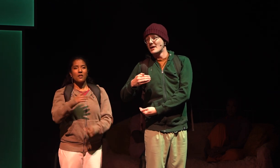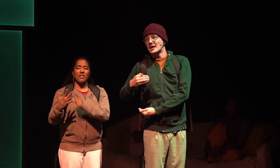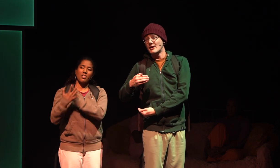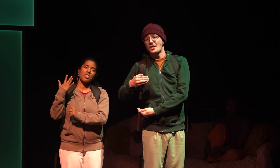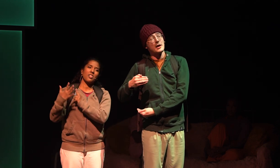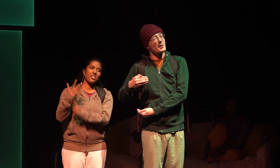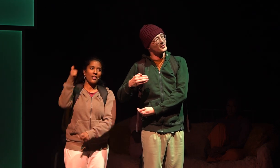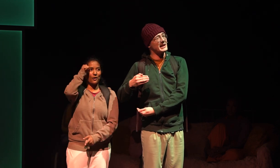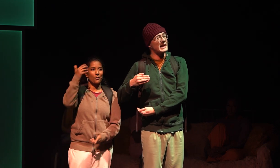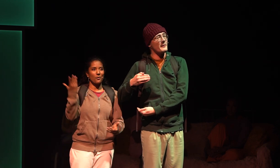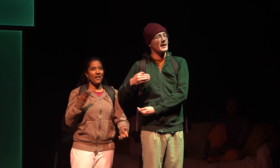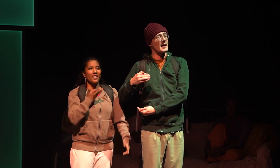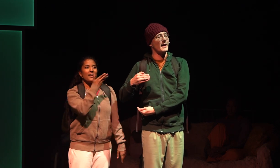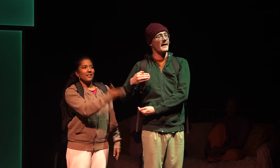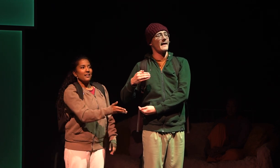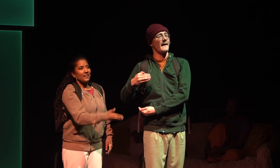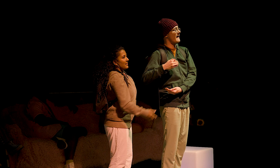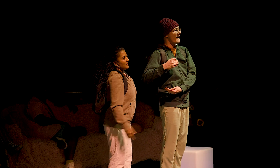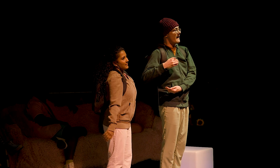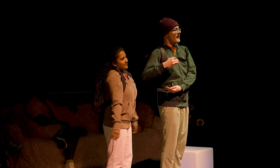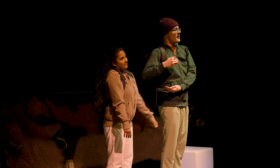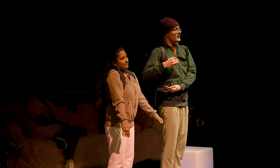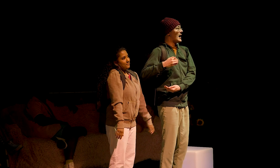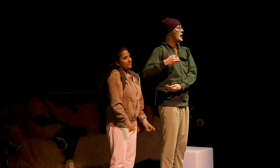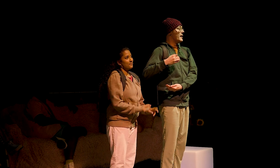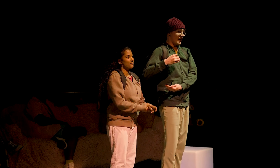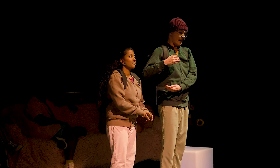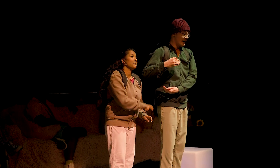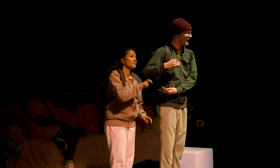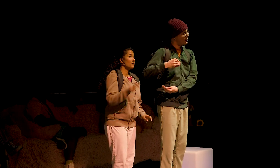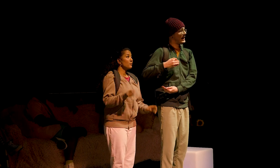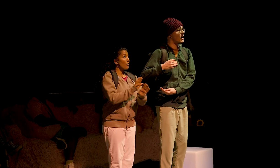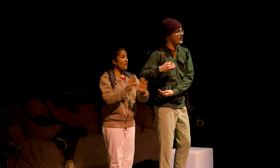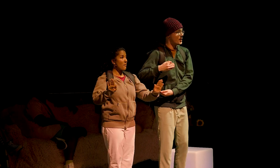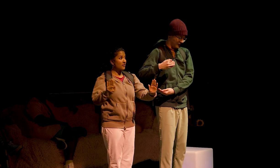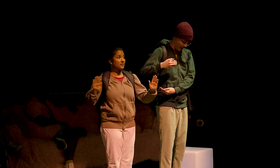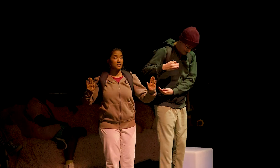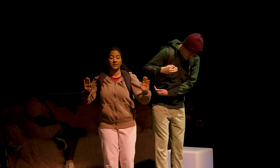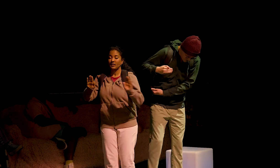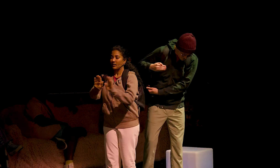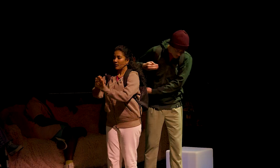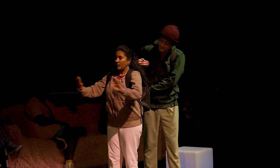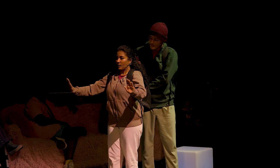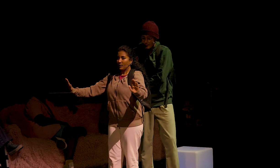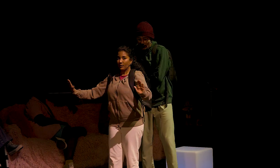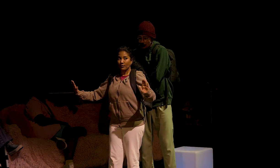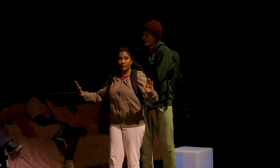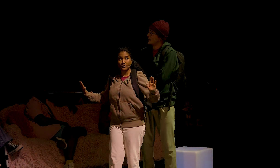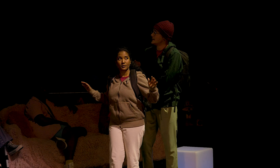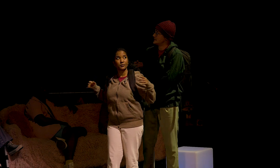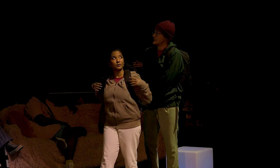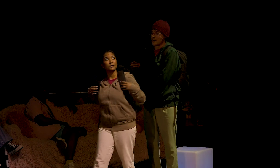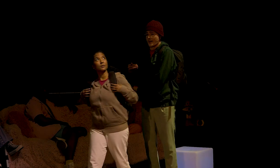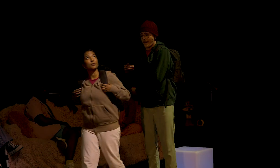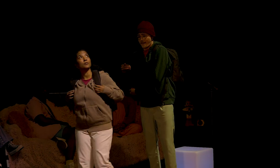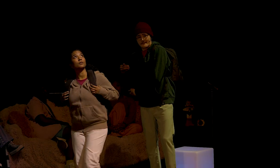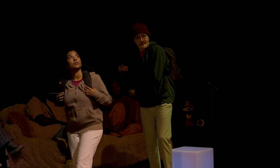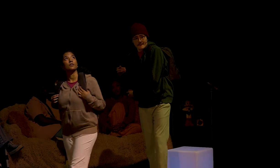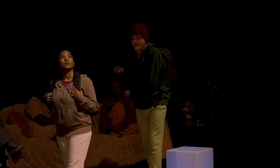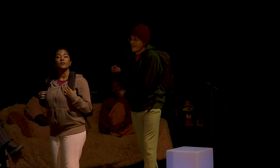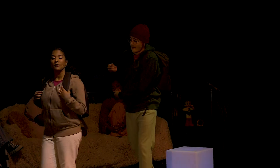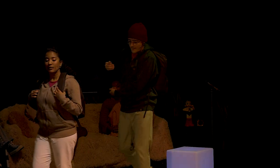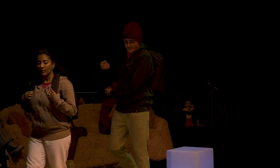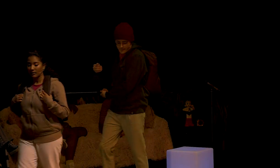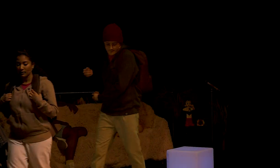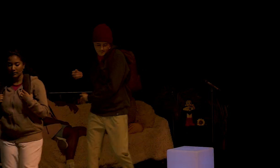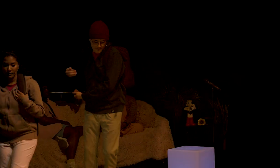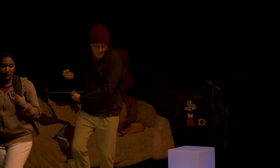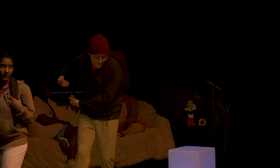if they knew where I was really going. So we get off the bus. [ DOORS OPENING]